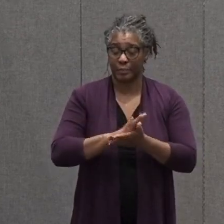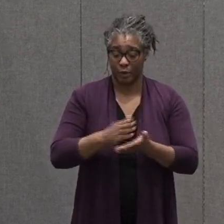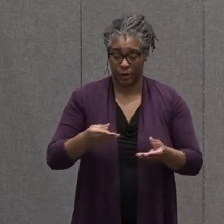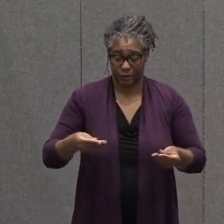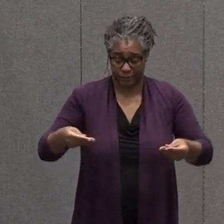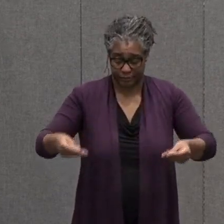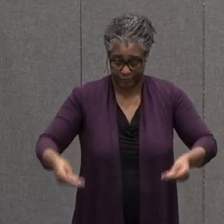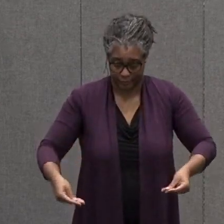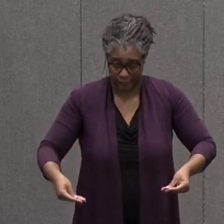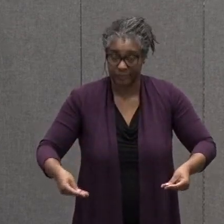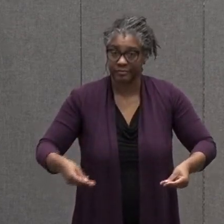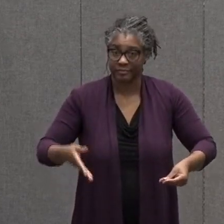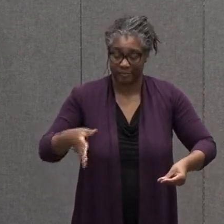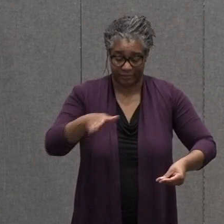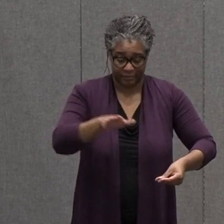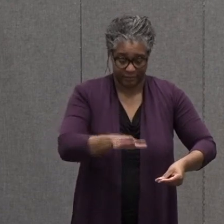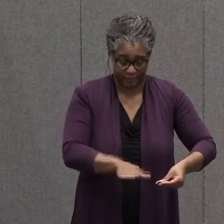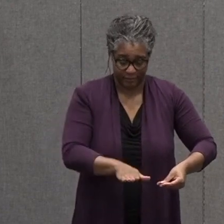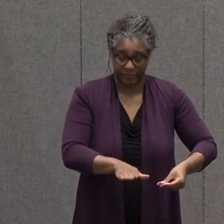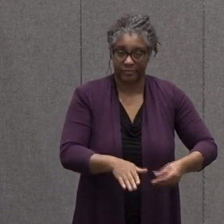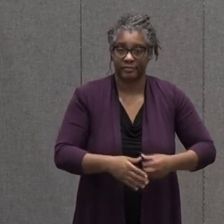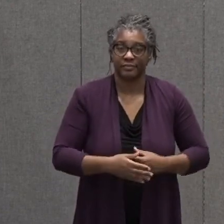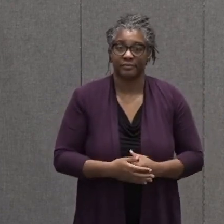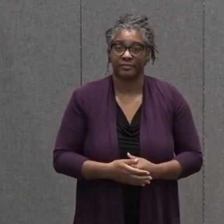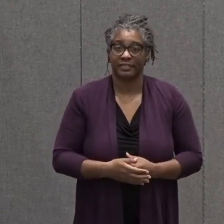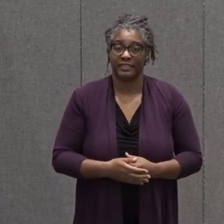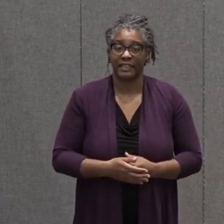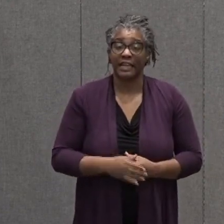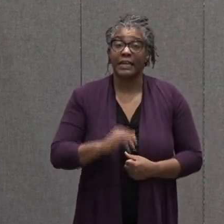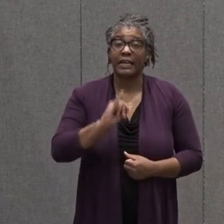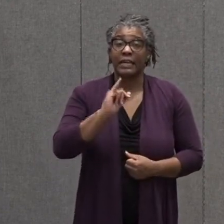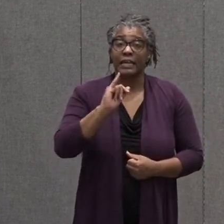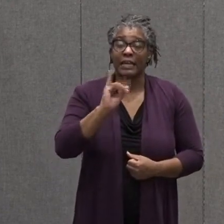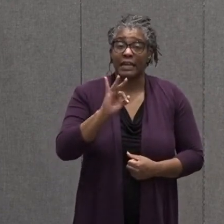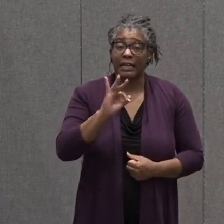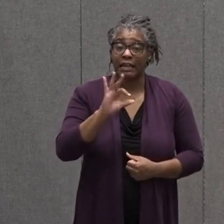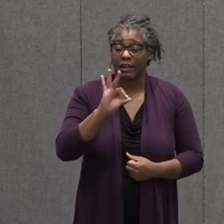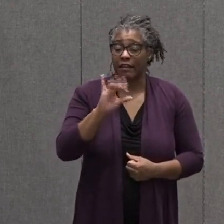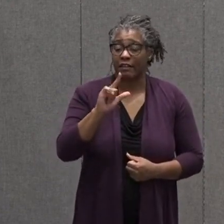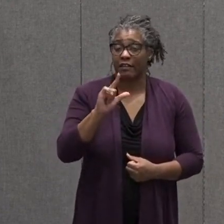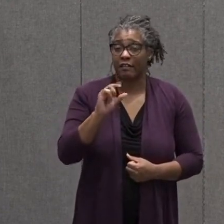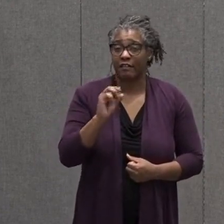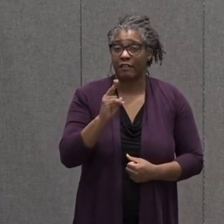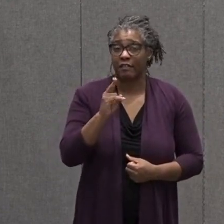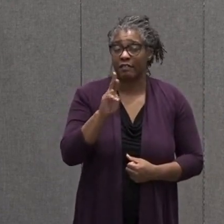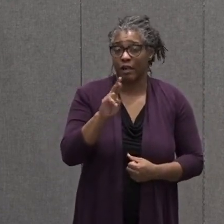If you happen to be allergic to flour tortillas, you can also get gluten-free tortillas at the store.